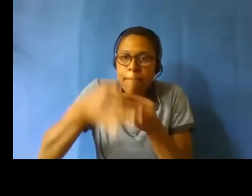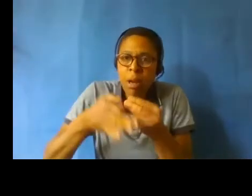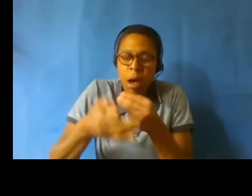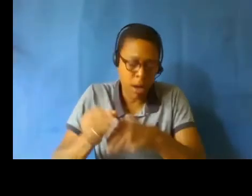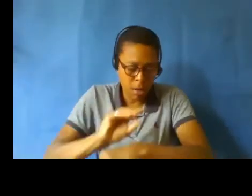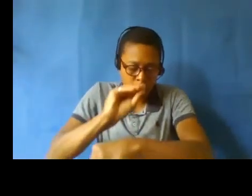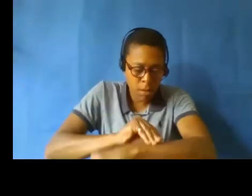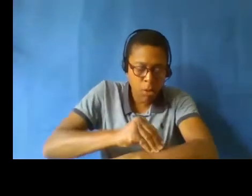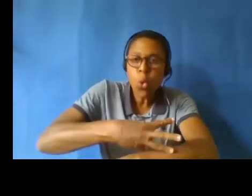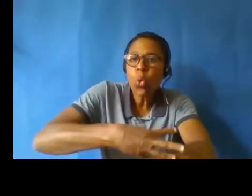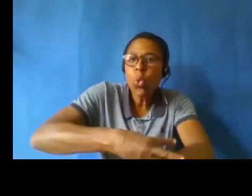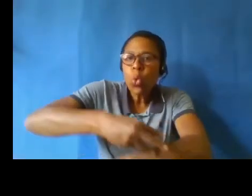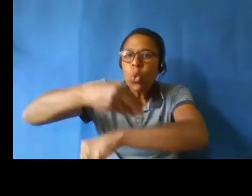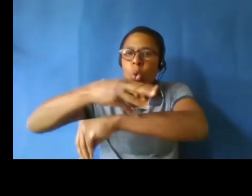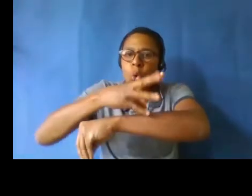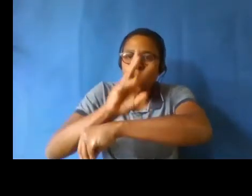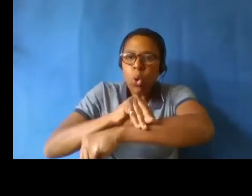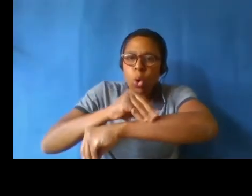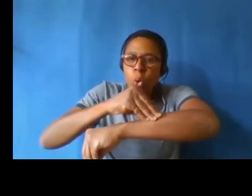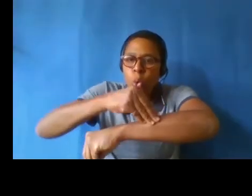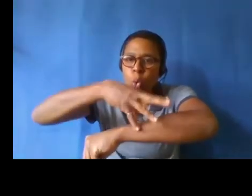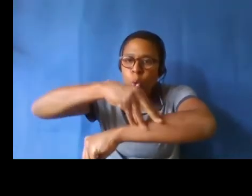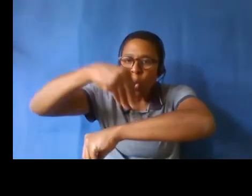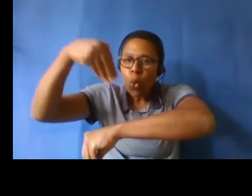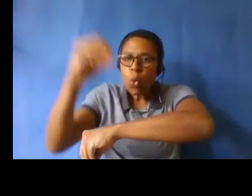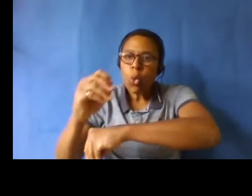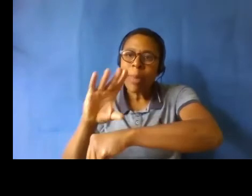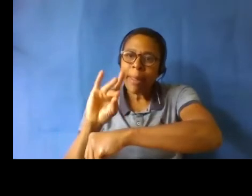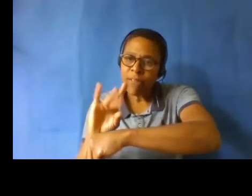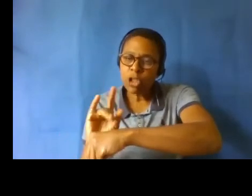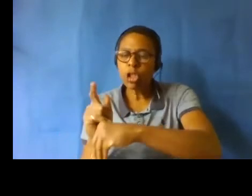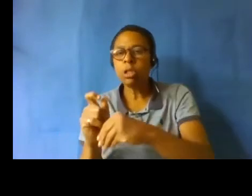spoonful of foul-smelling cod liver oil or black seed oil a day and the dreaded